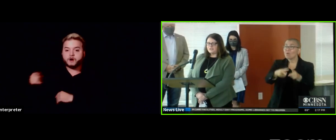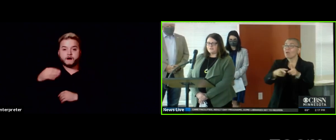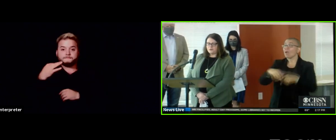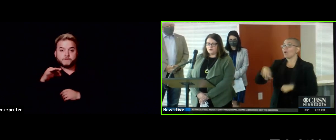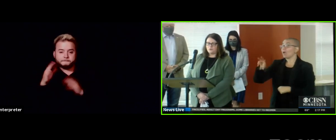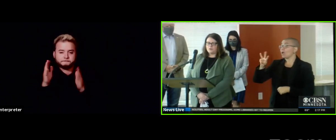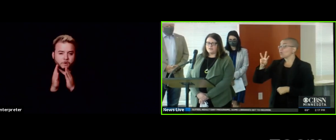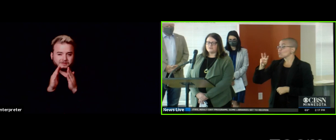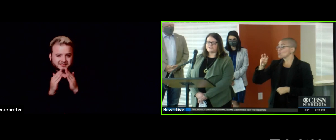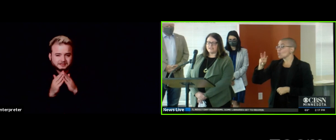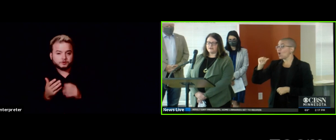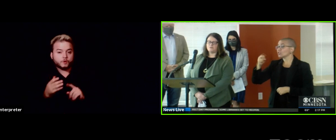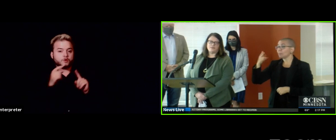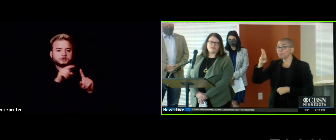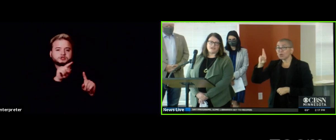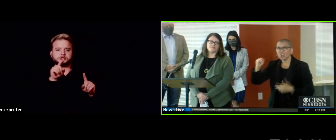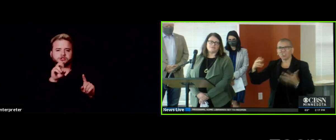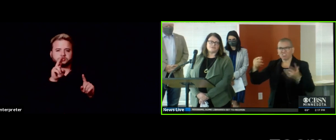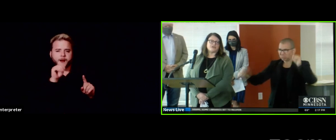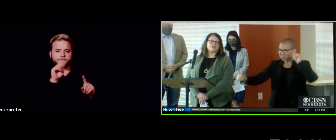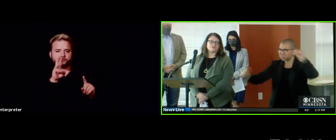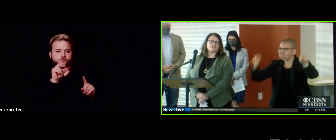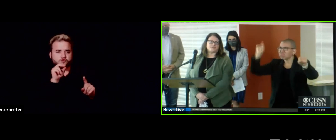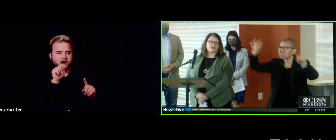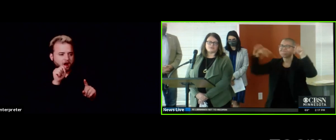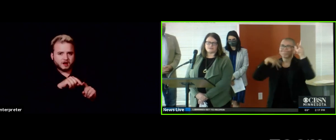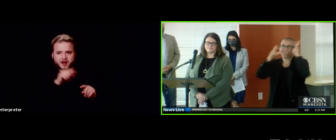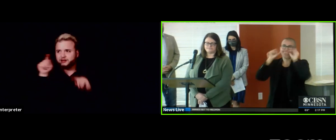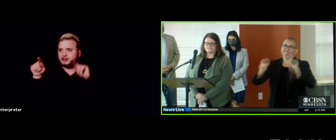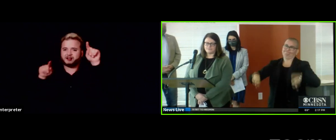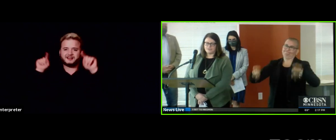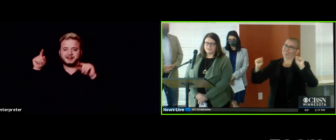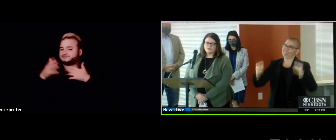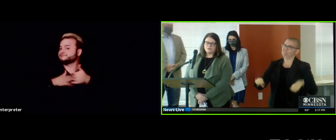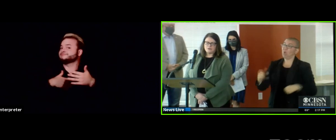of their home, they're scared of one thing; they're scared of losing their housing. We